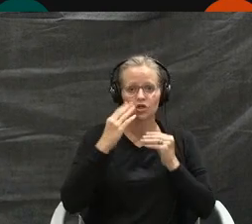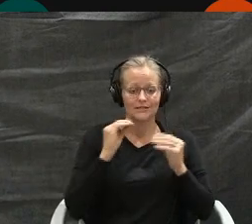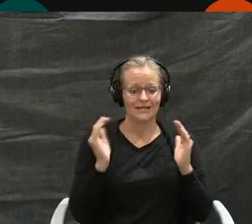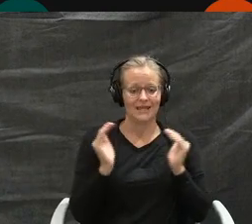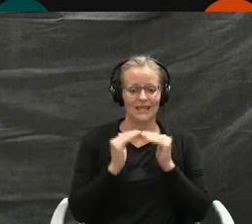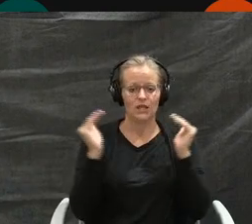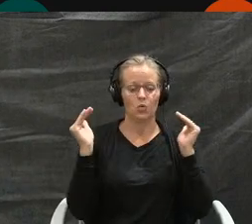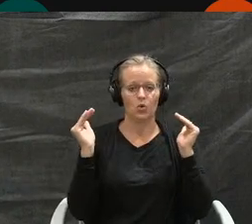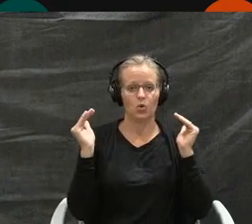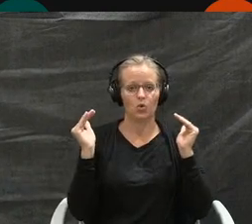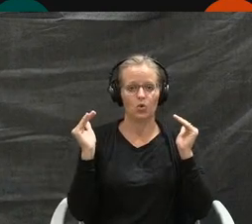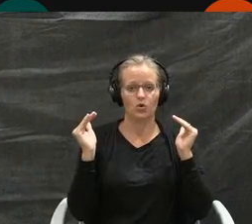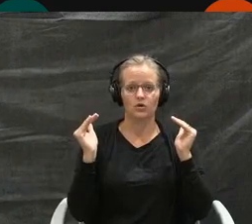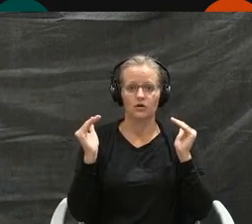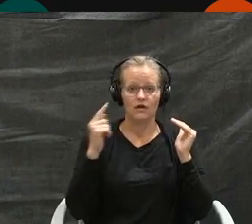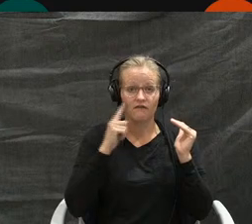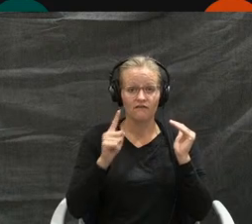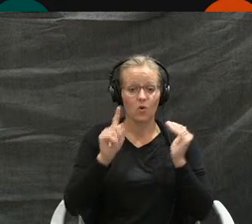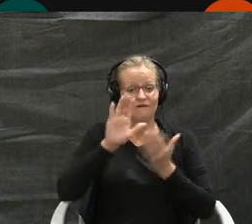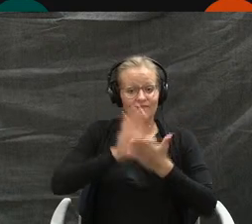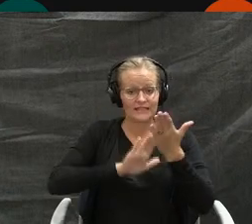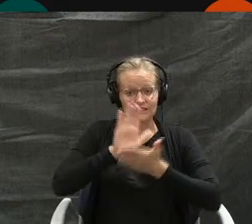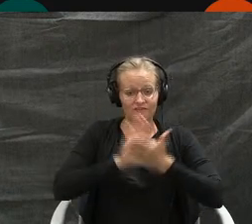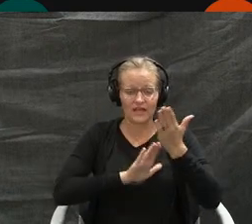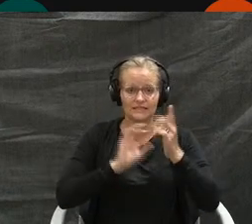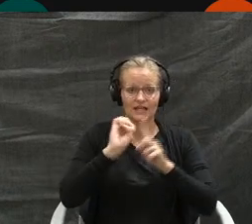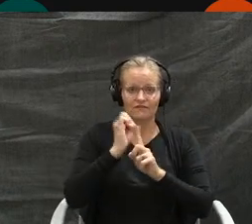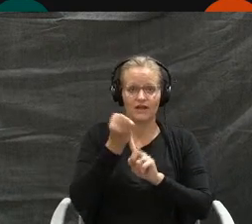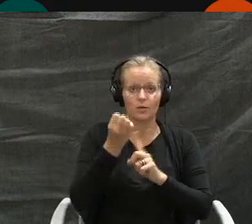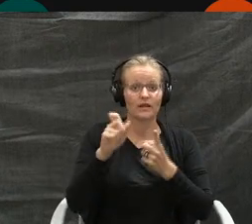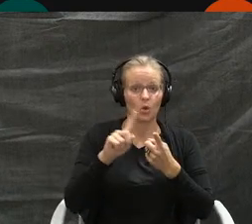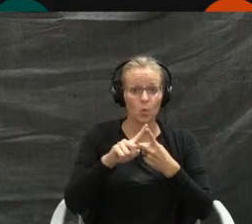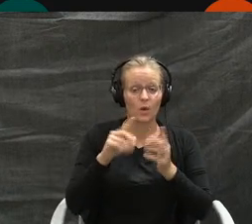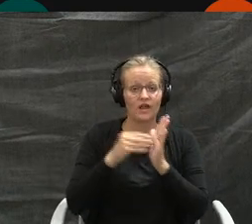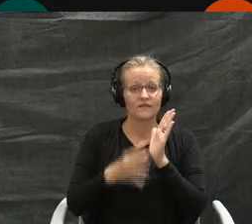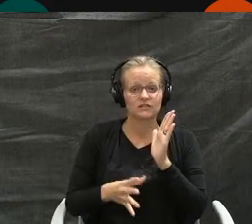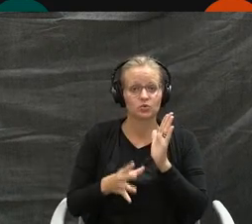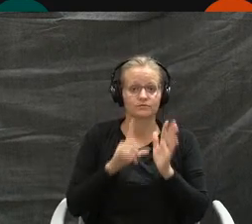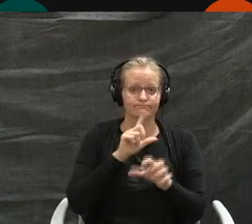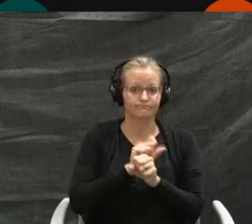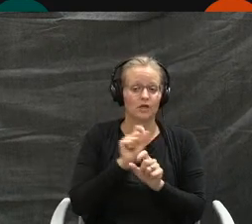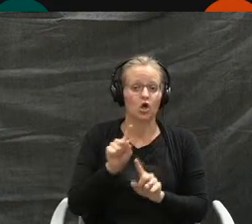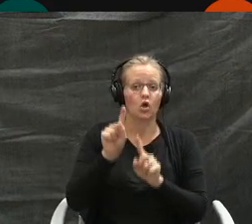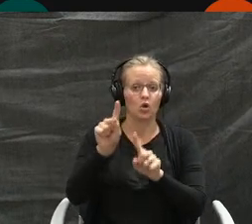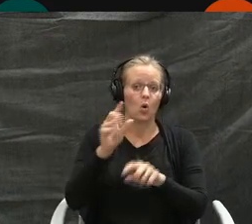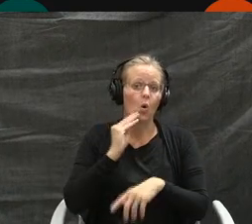than face environment when students are at home having their having their lessons